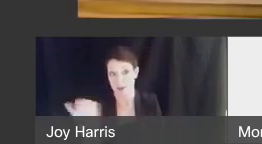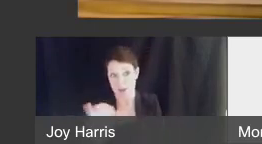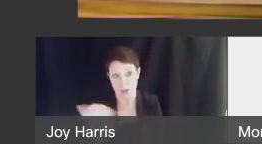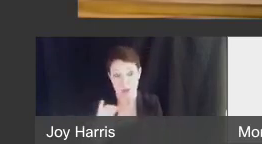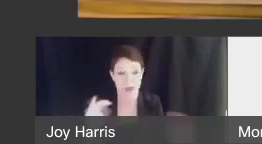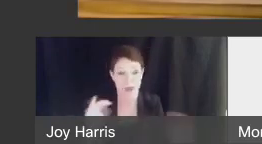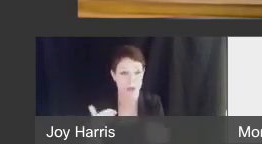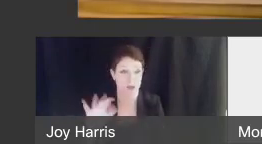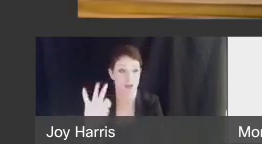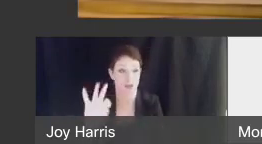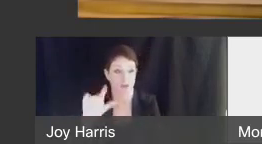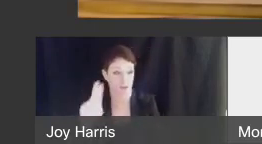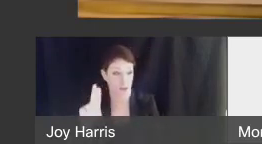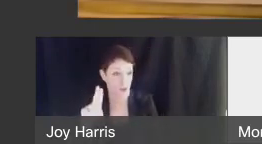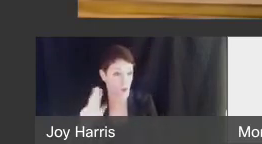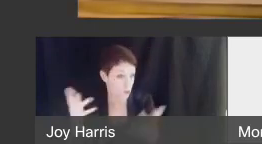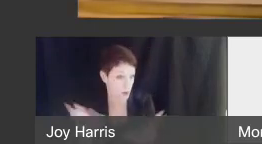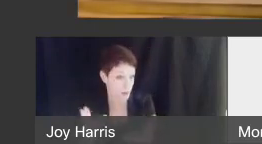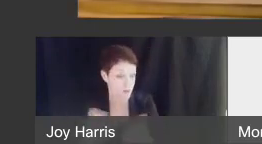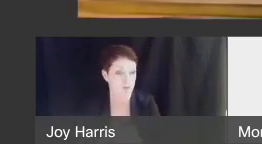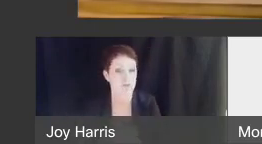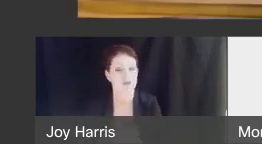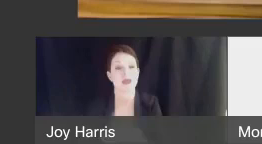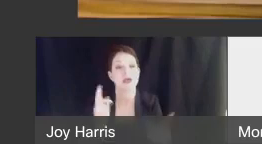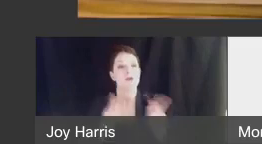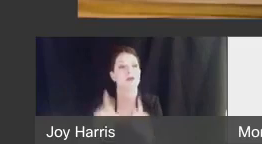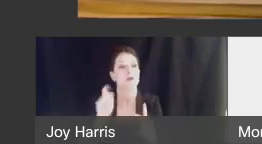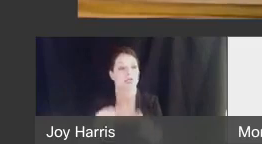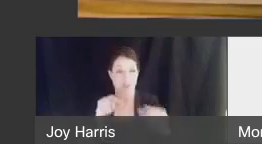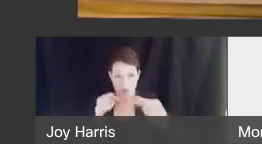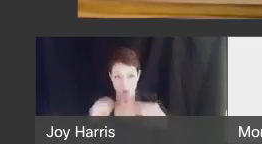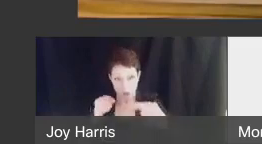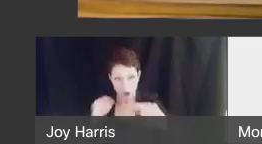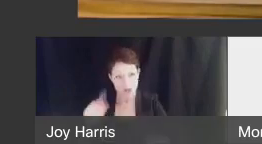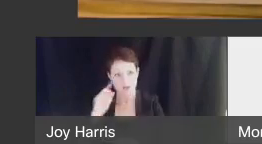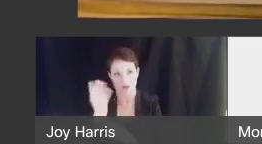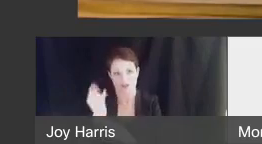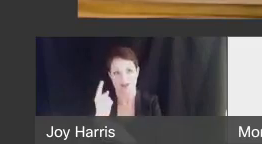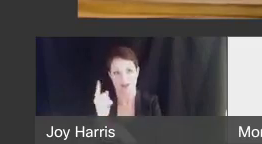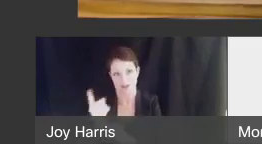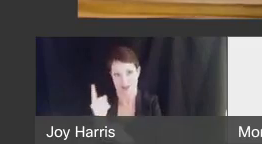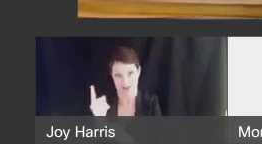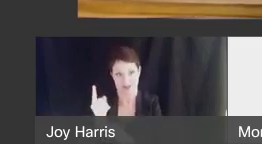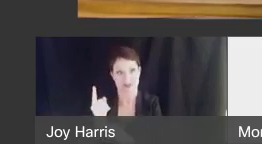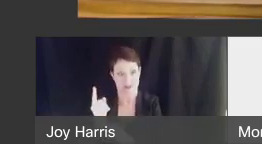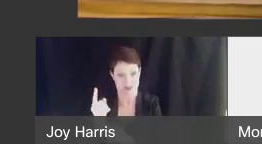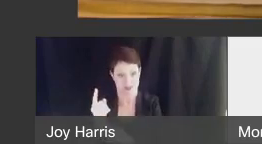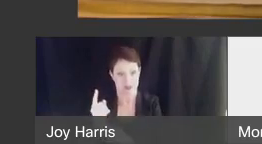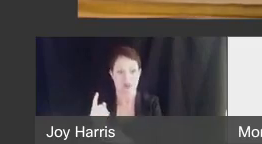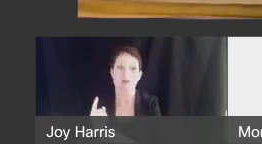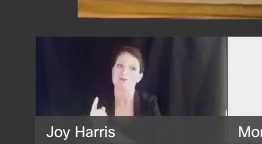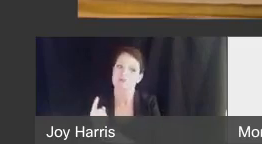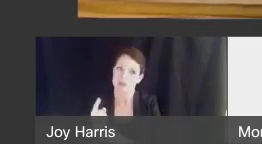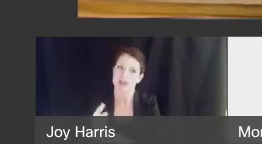vaccine, is that people need to be watched for 15 minutes. There's been an extremely rare, I saw